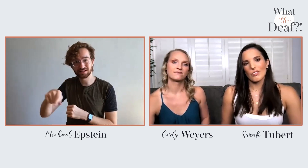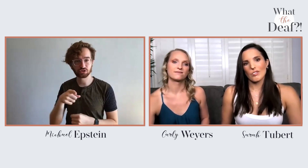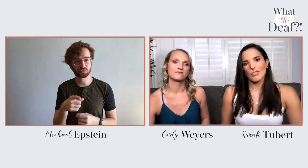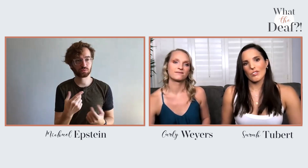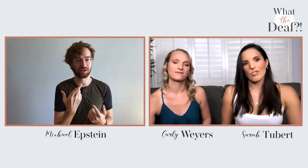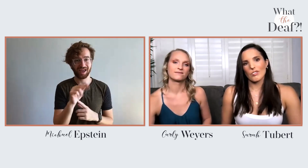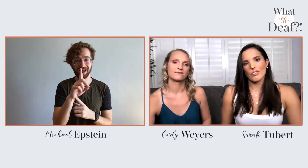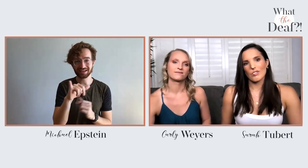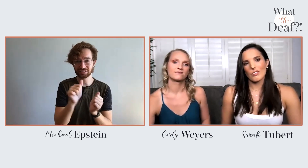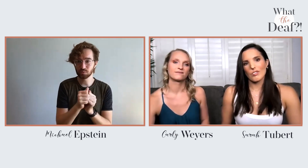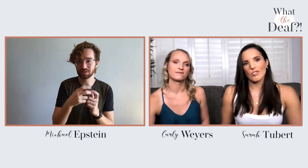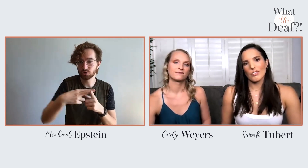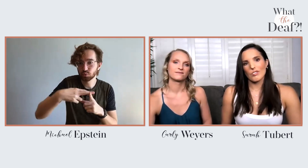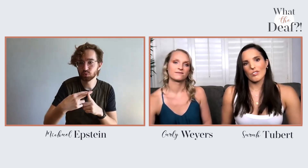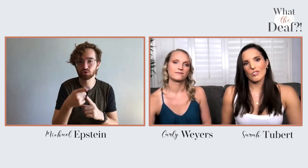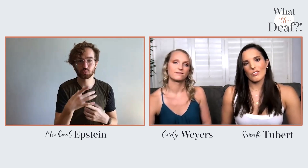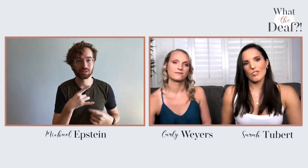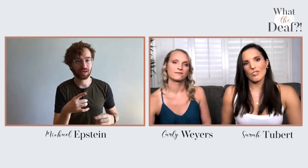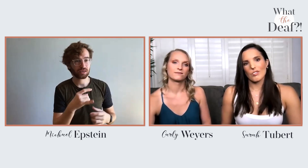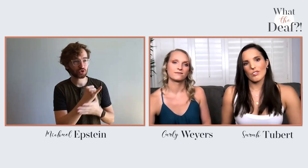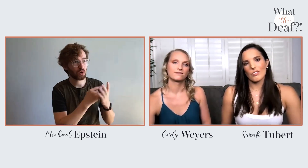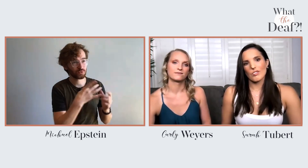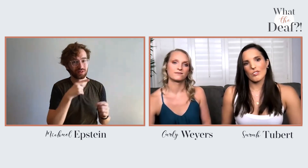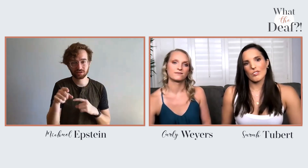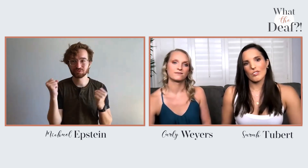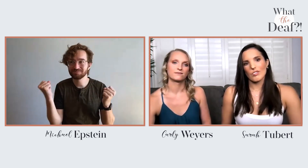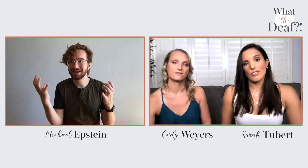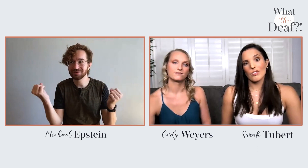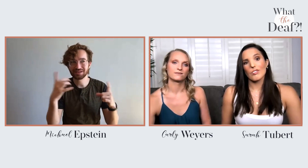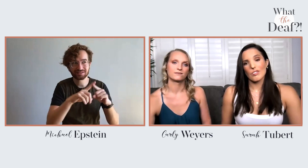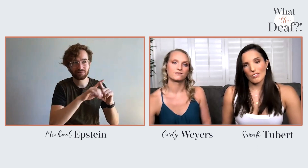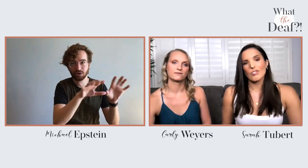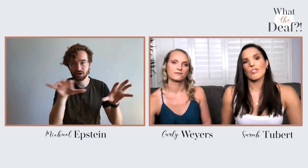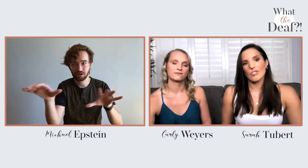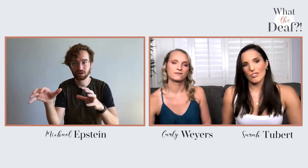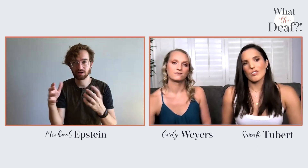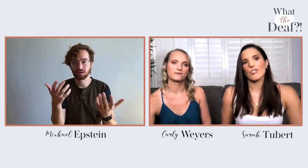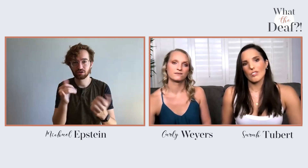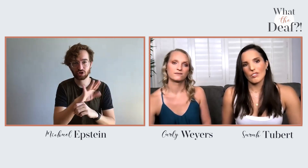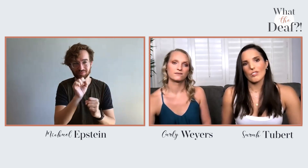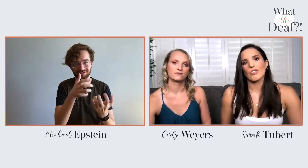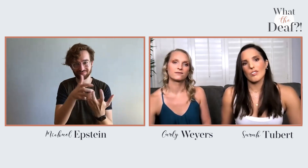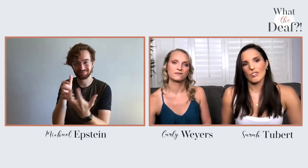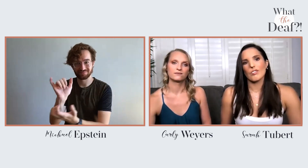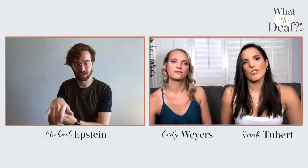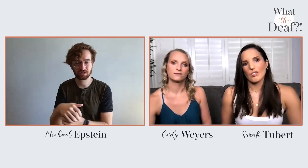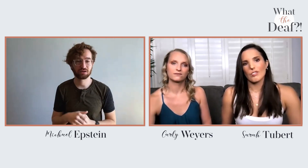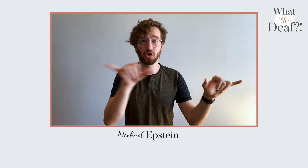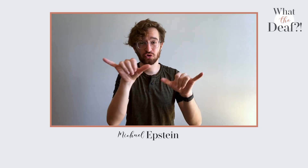in front of the camera, behind the camera, to show that there are so many different places that are accommodating to the deaf community.